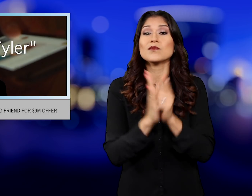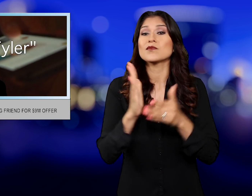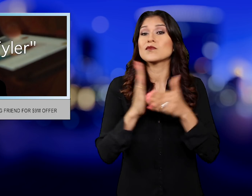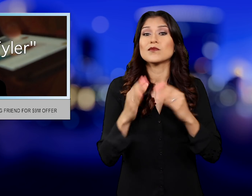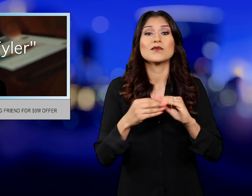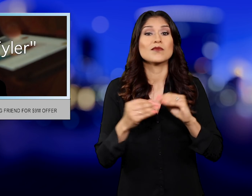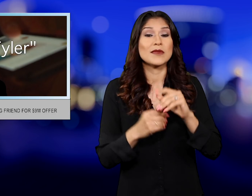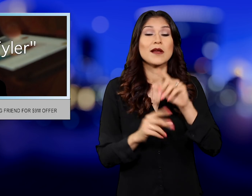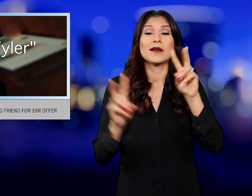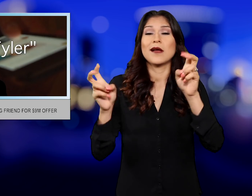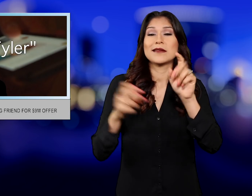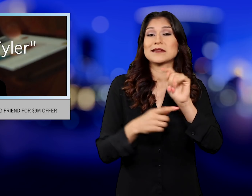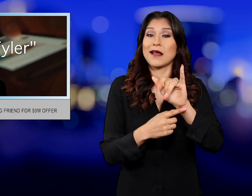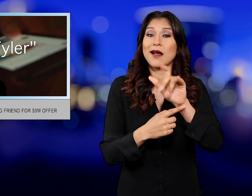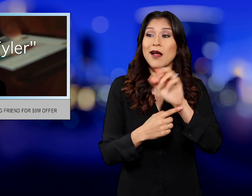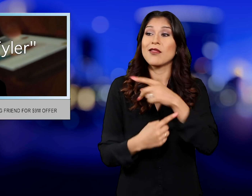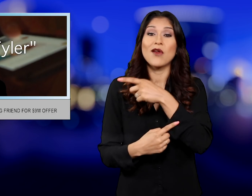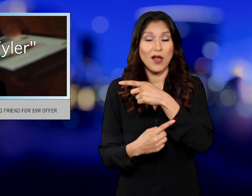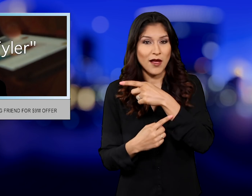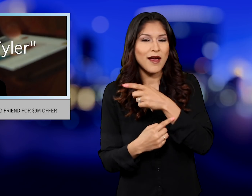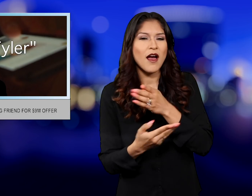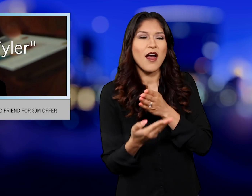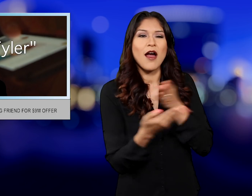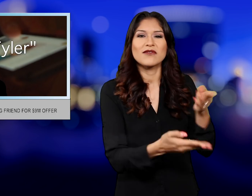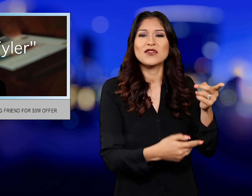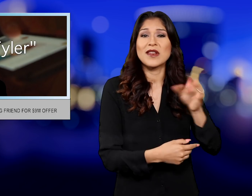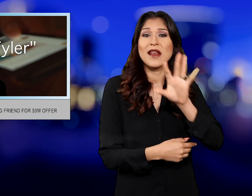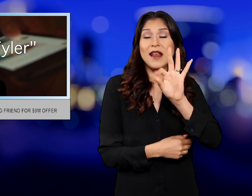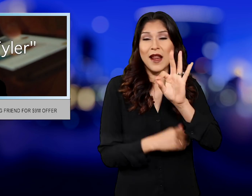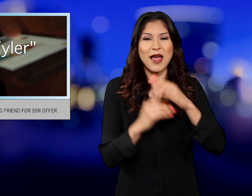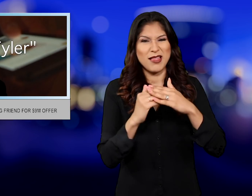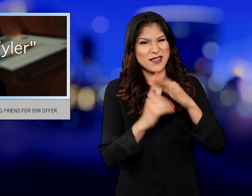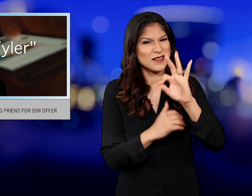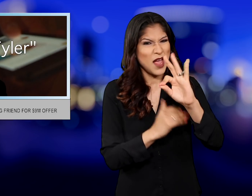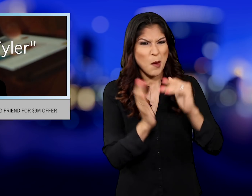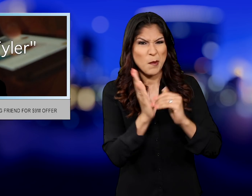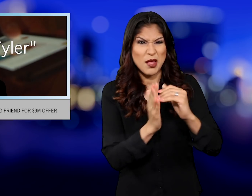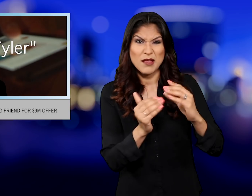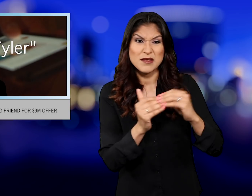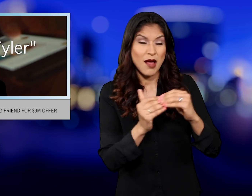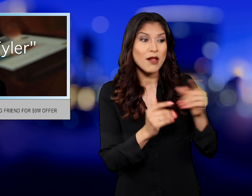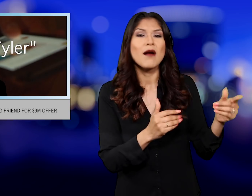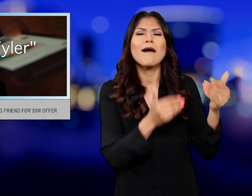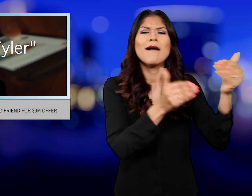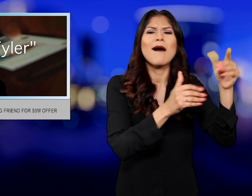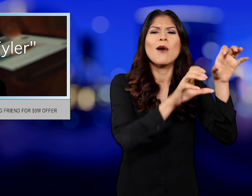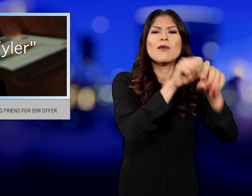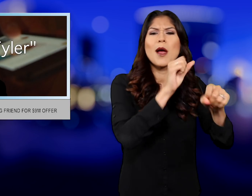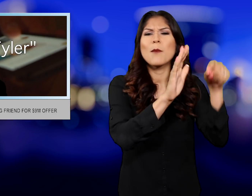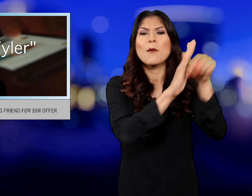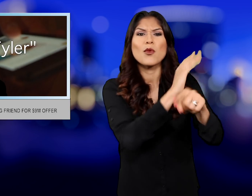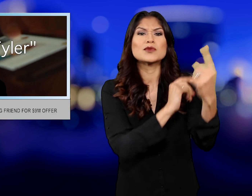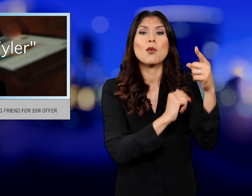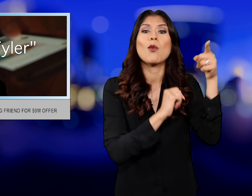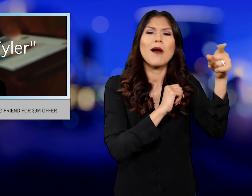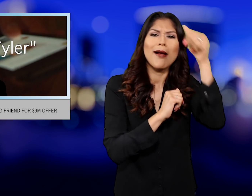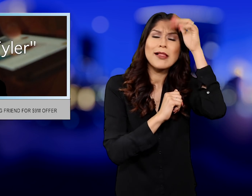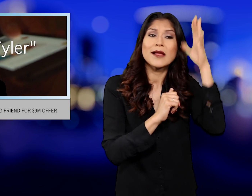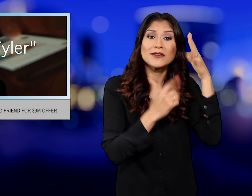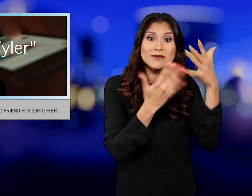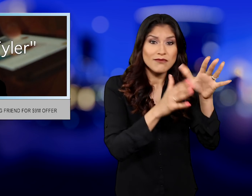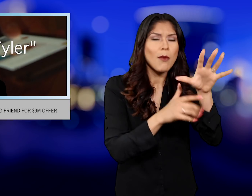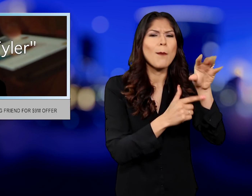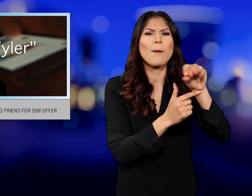Prosecutors say Tyler offered Brehmer at least $9 million to rape and murder someone in Alaska